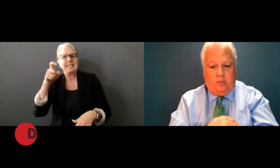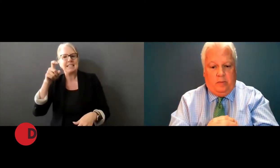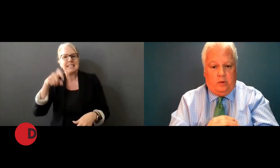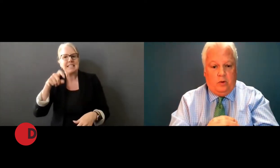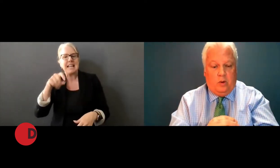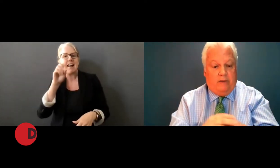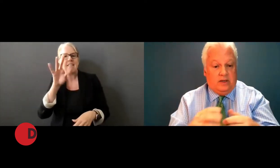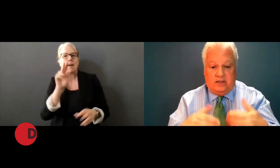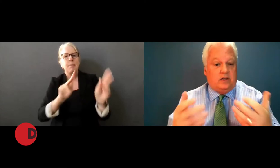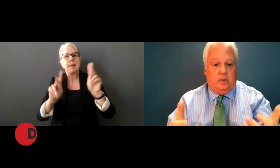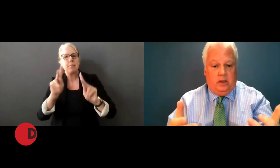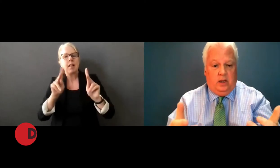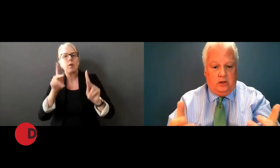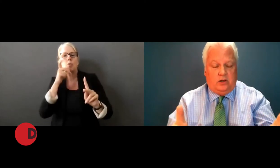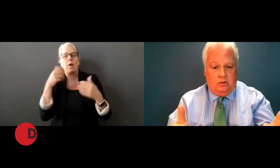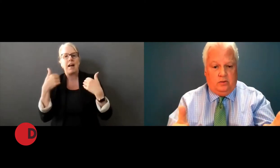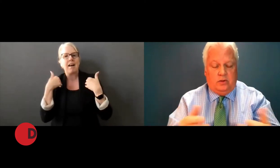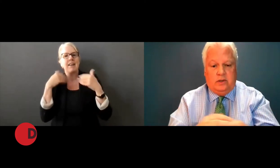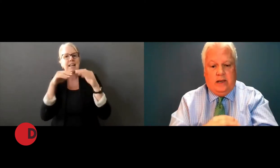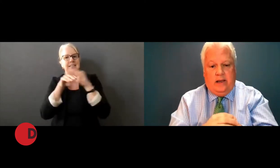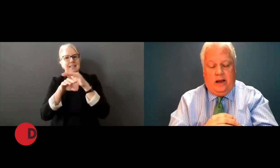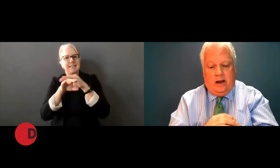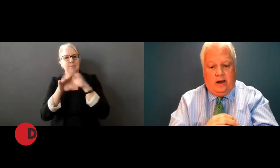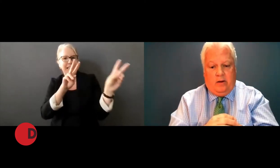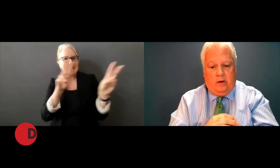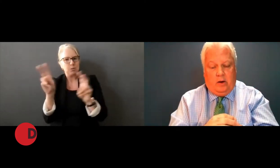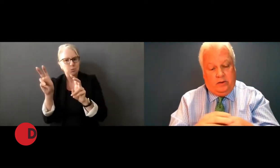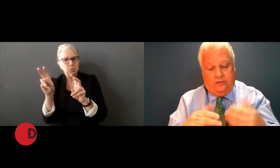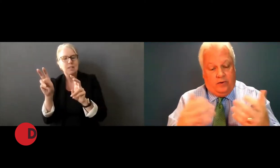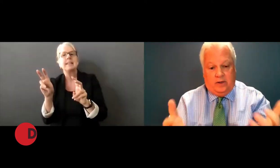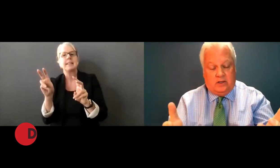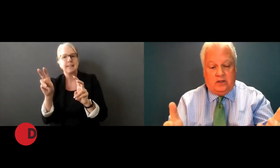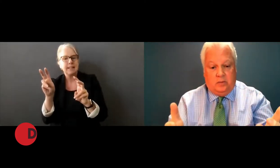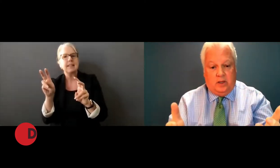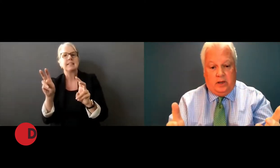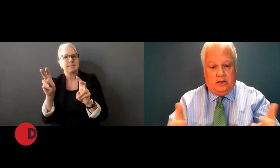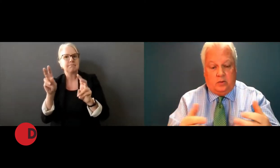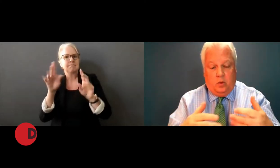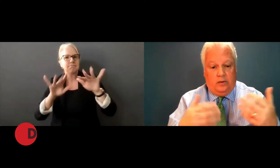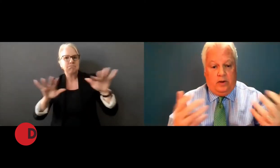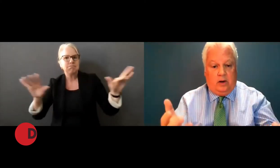You did mention earlier you recognized the need of people who